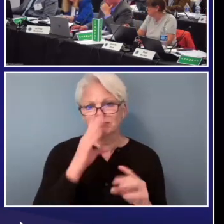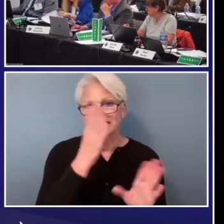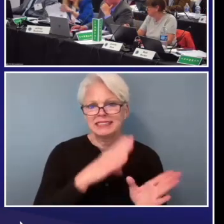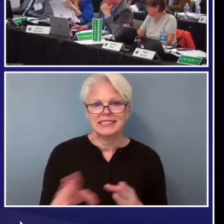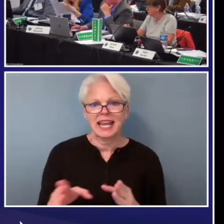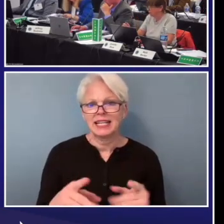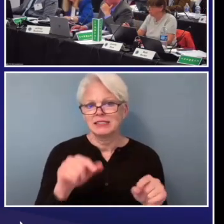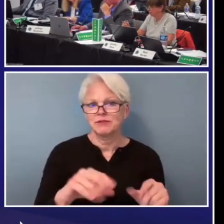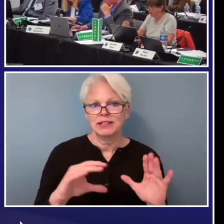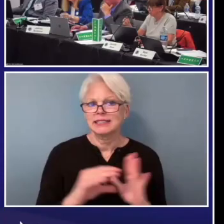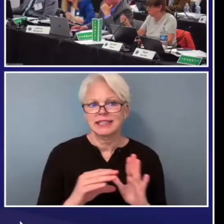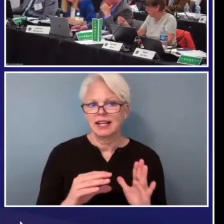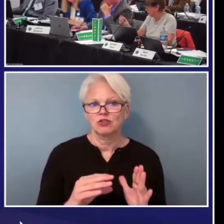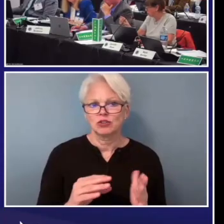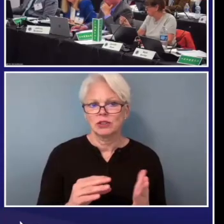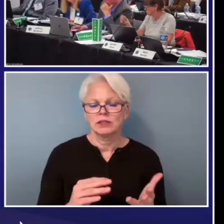then ask questions.